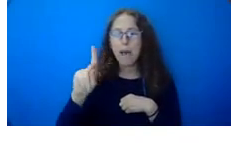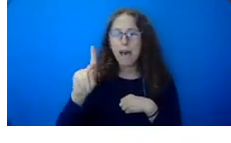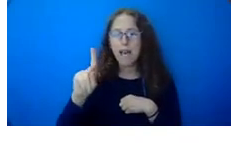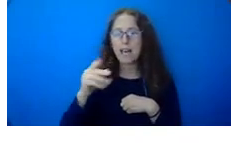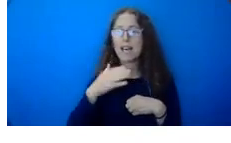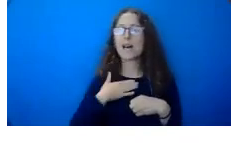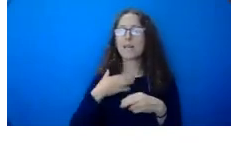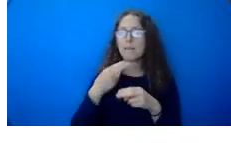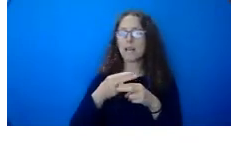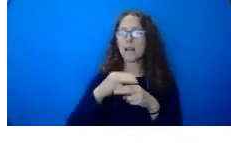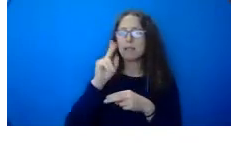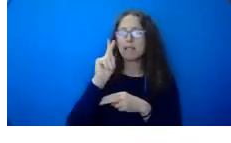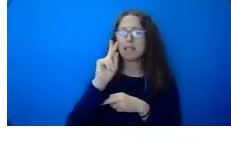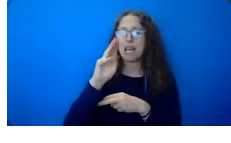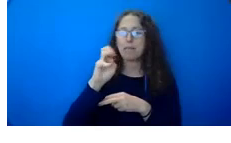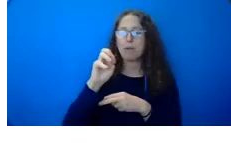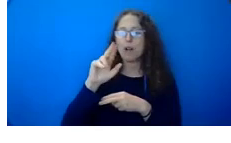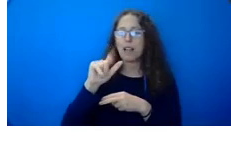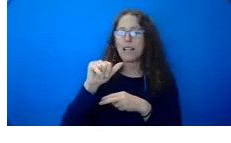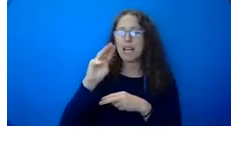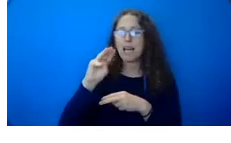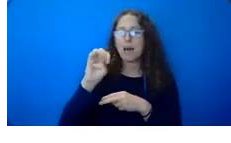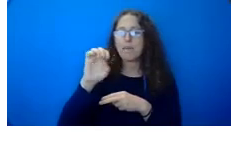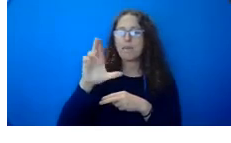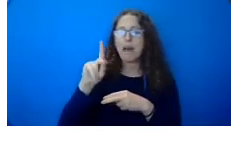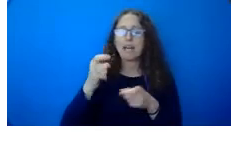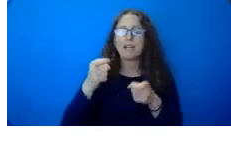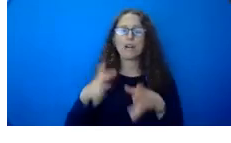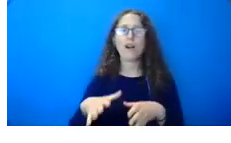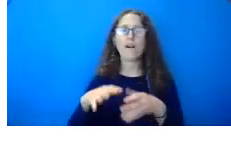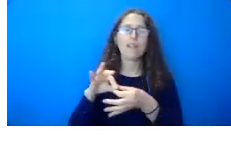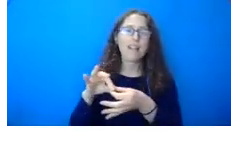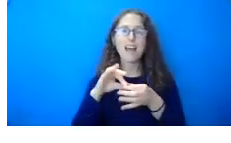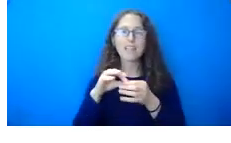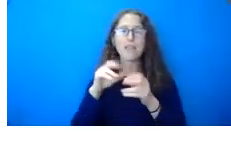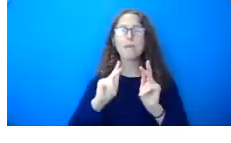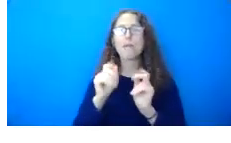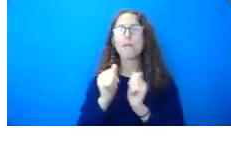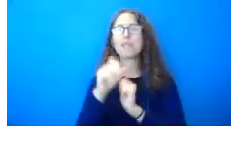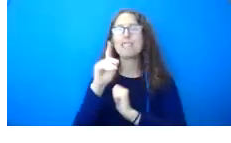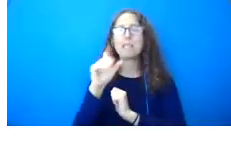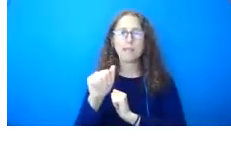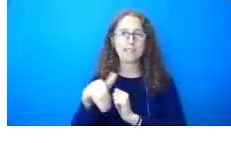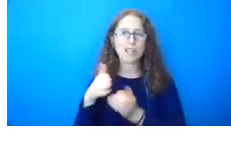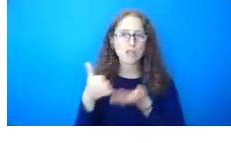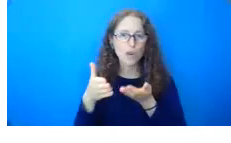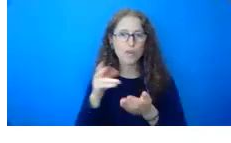AND BILL TO LEAD. » KIMBERLY MACK YOU SHOULD BE ABLE TO UNMUTE YOURSELF.